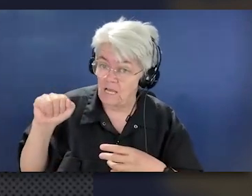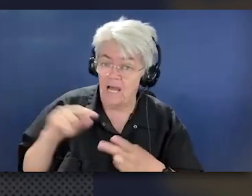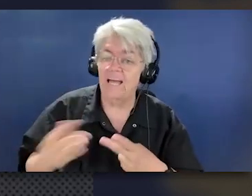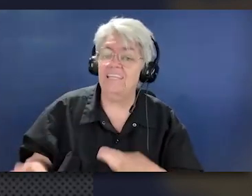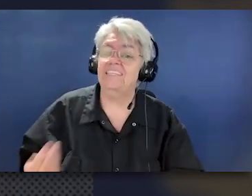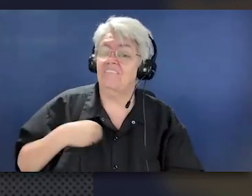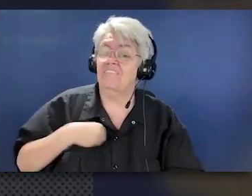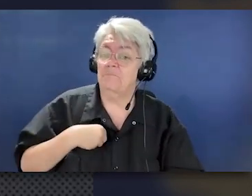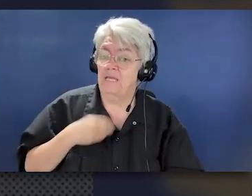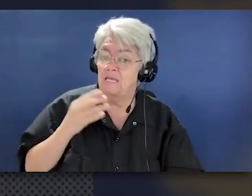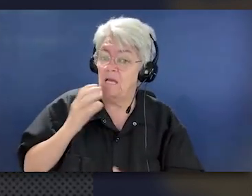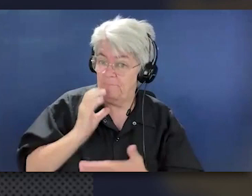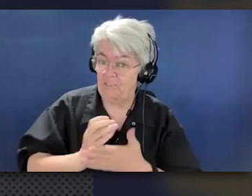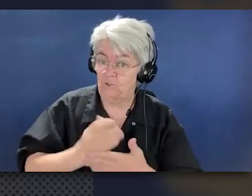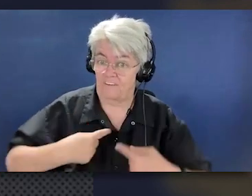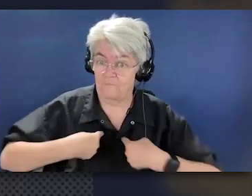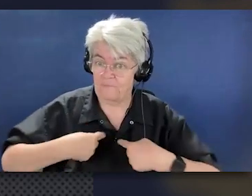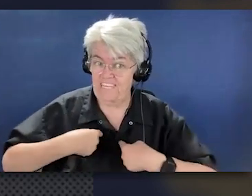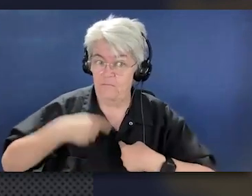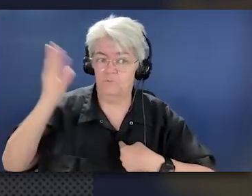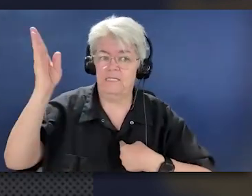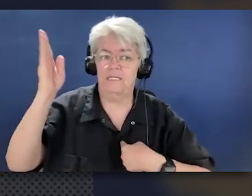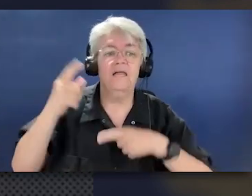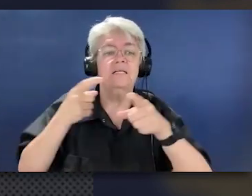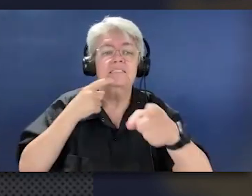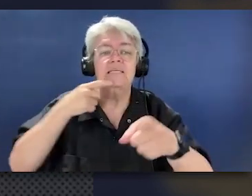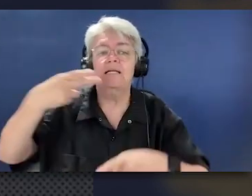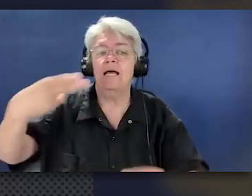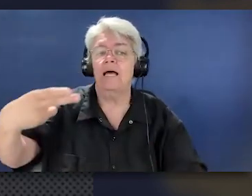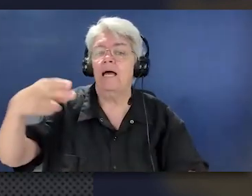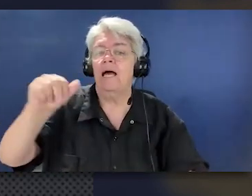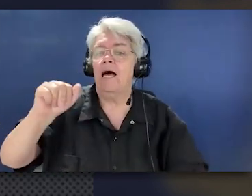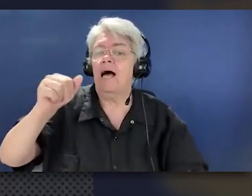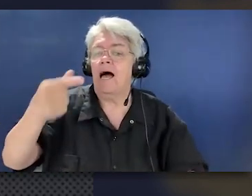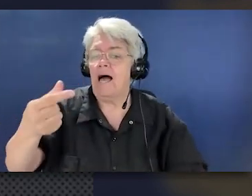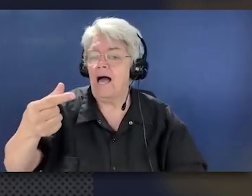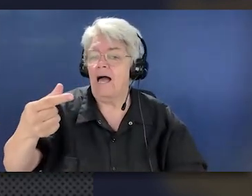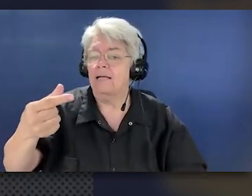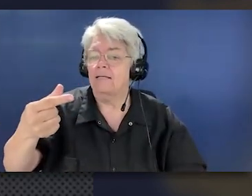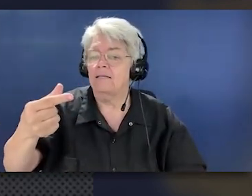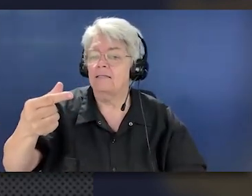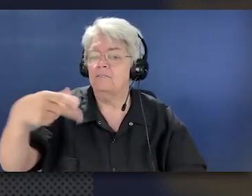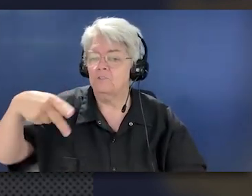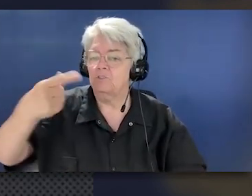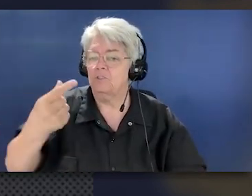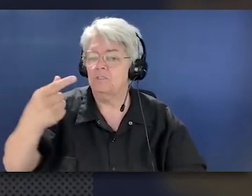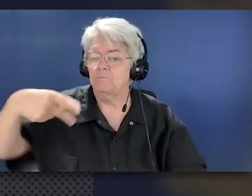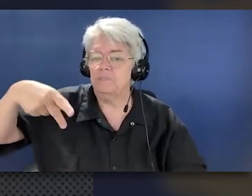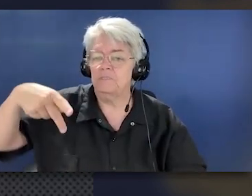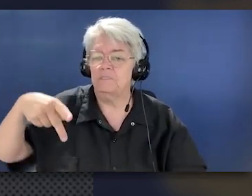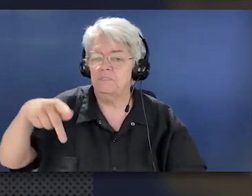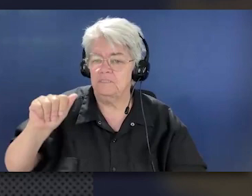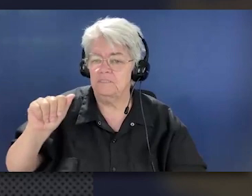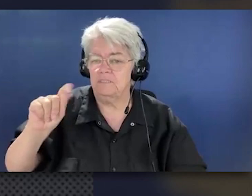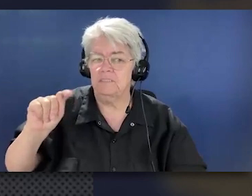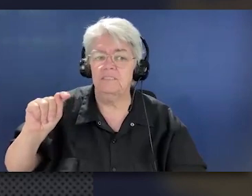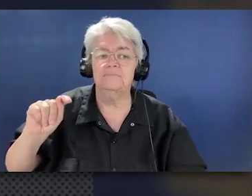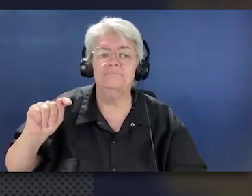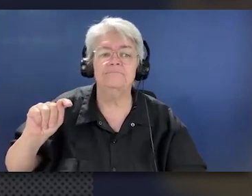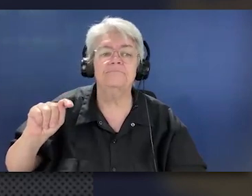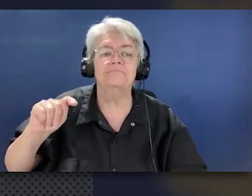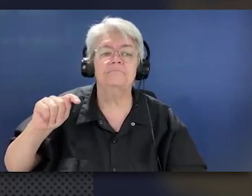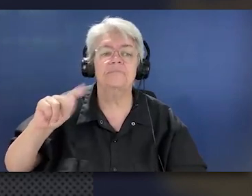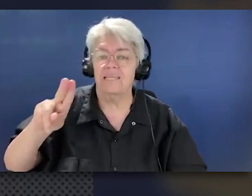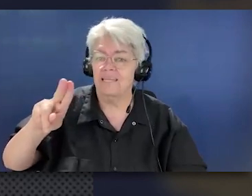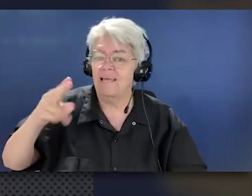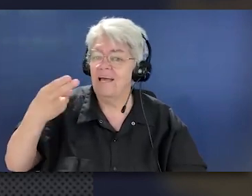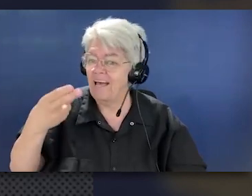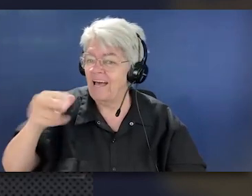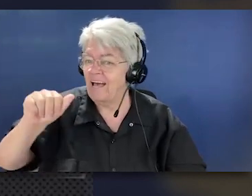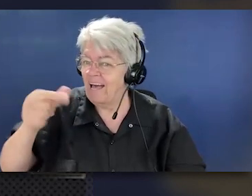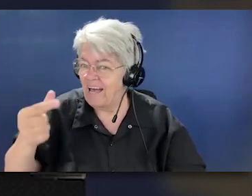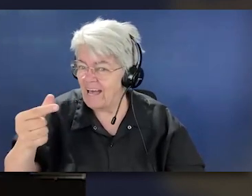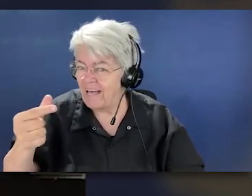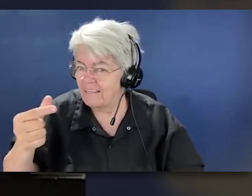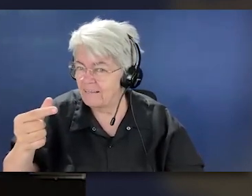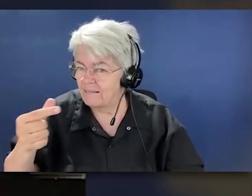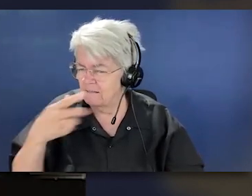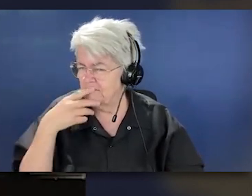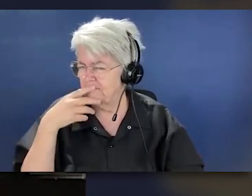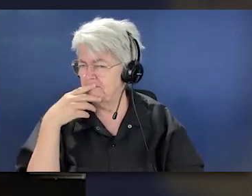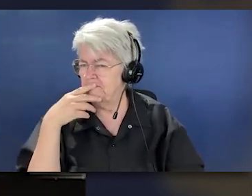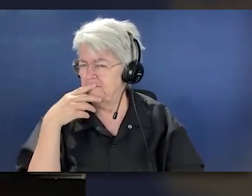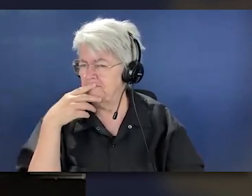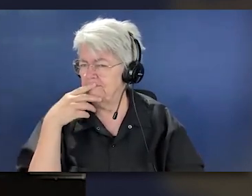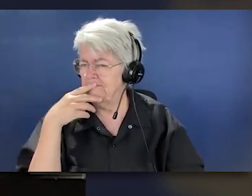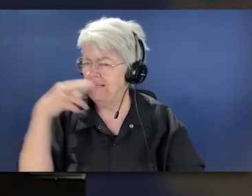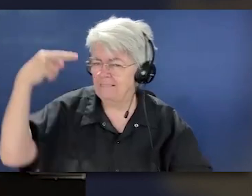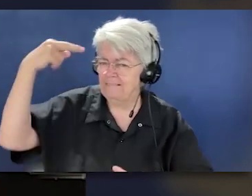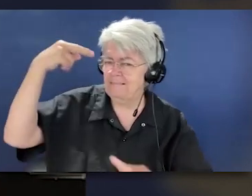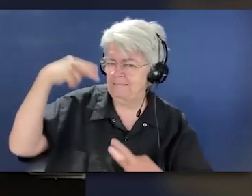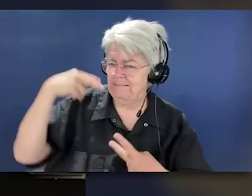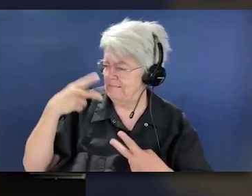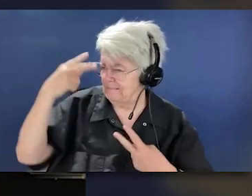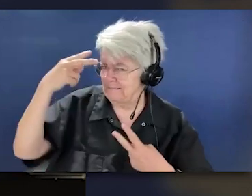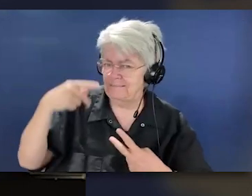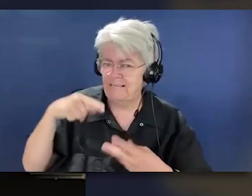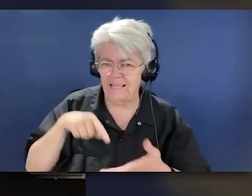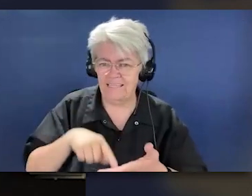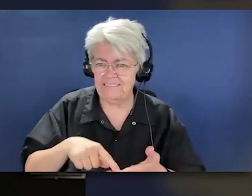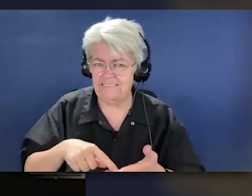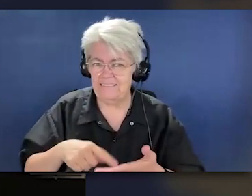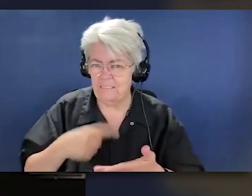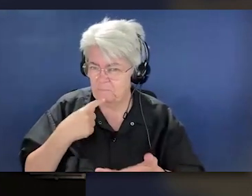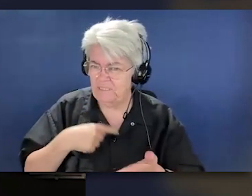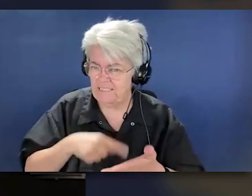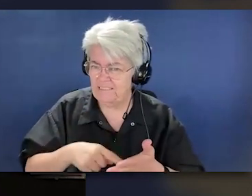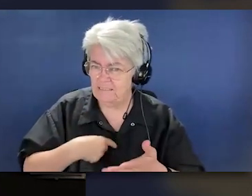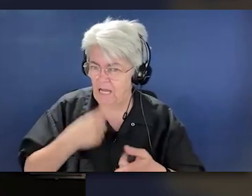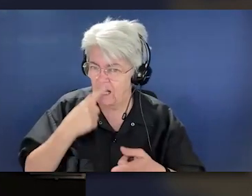a presentation. You’ll notice they called it "hag GPT." I think I’m being trolled by the device. But